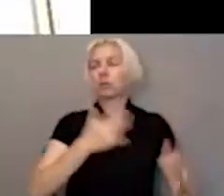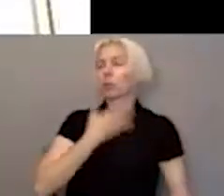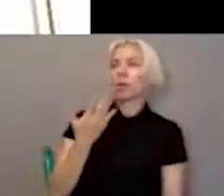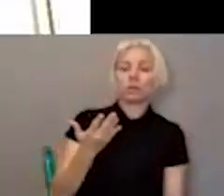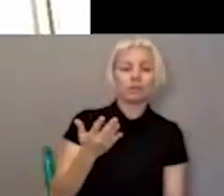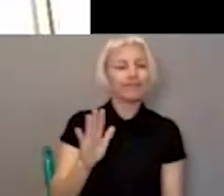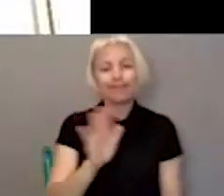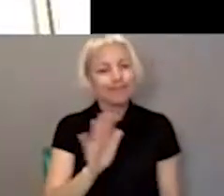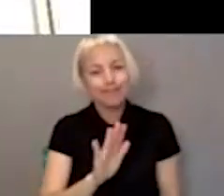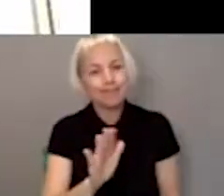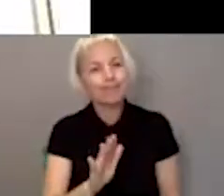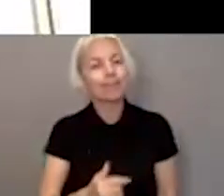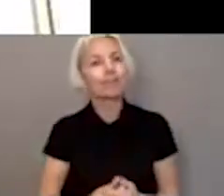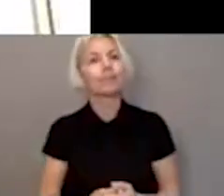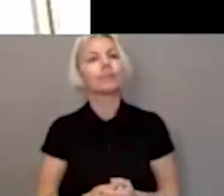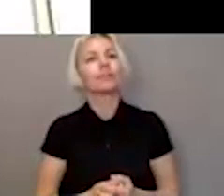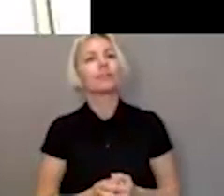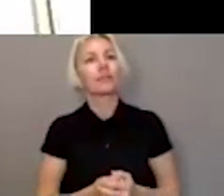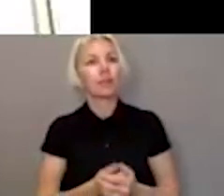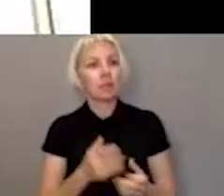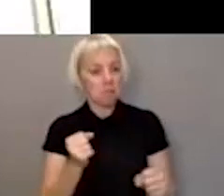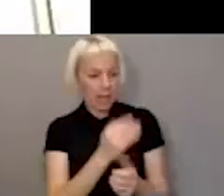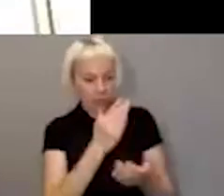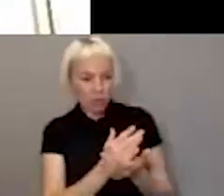are safe in a space. They feel that they can do that but also that they feel they can come